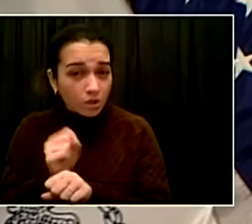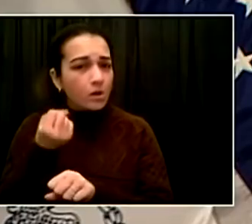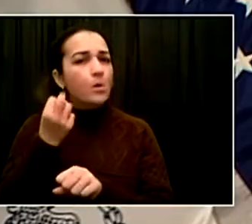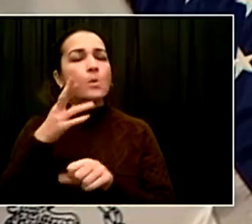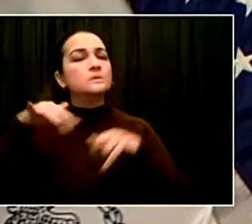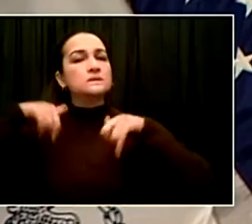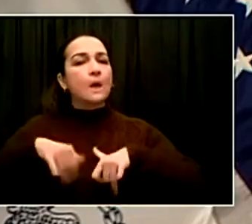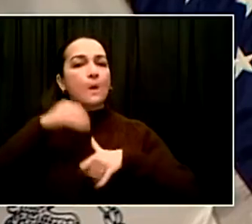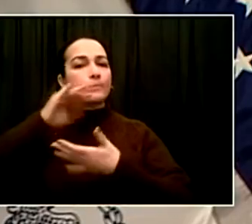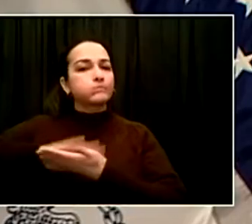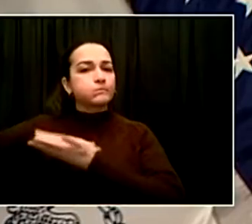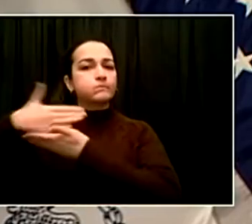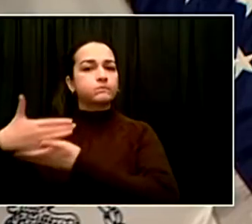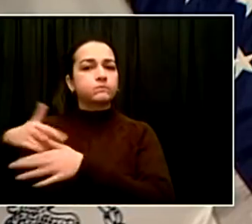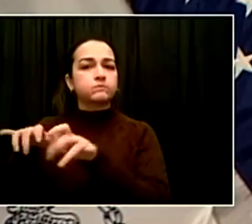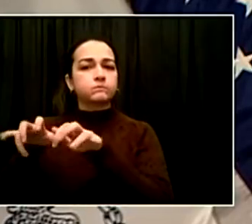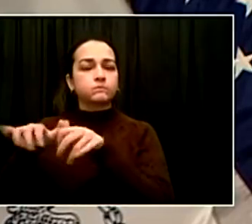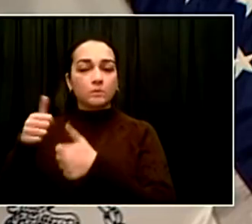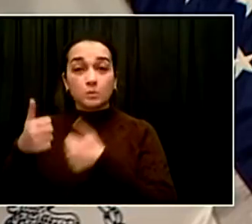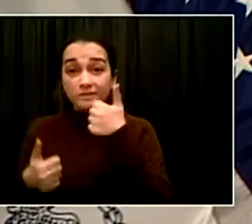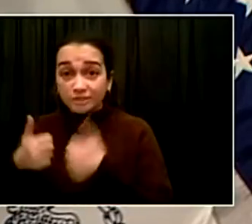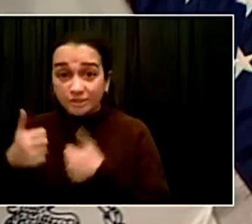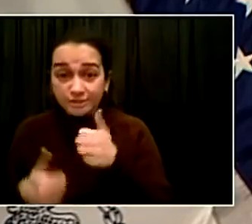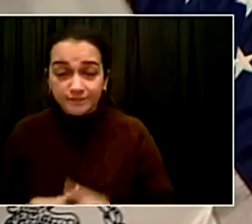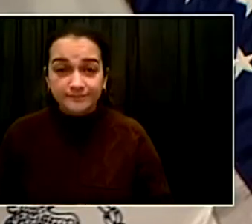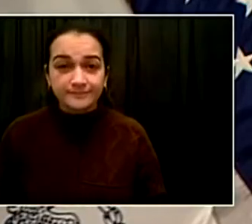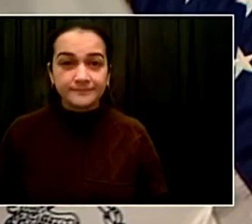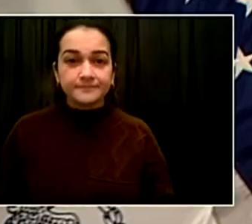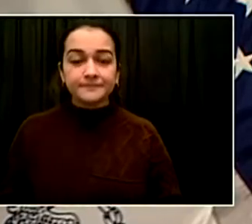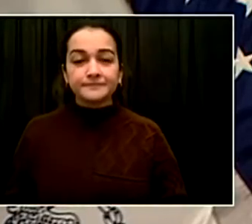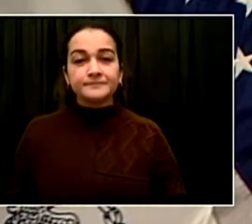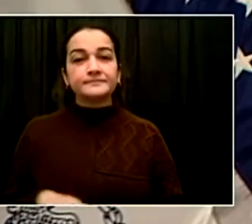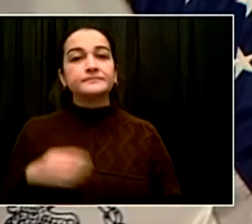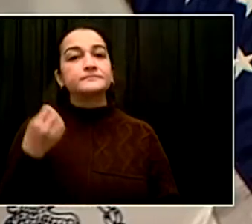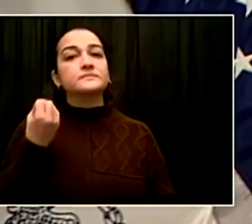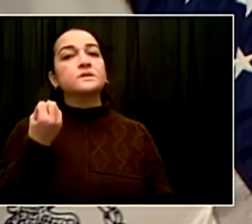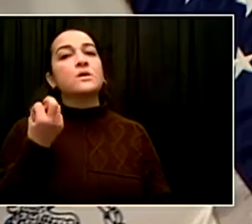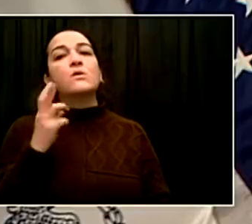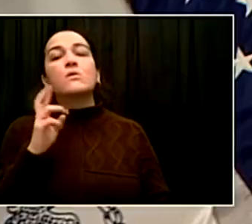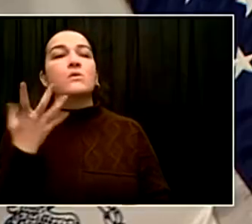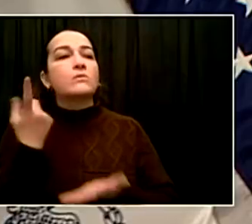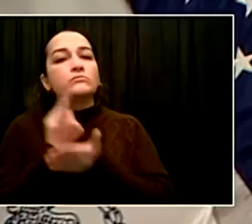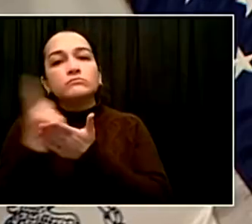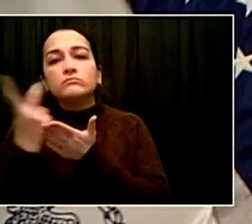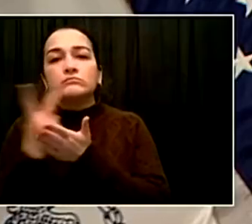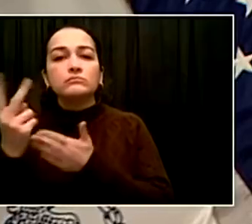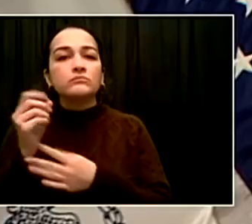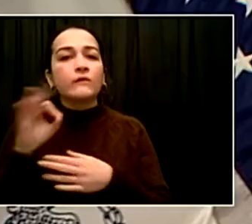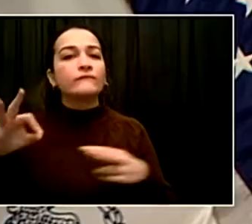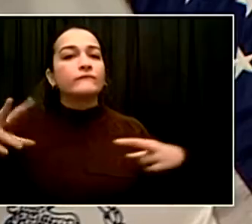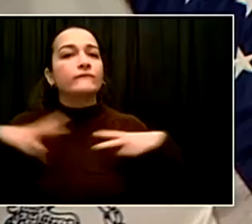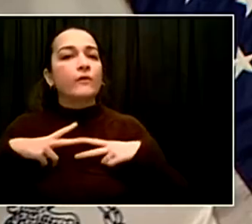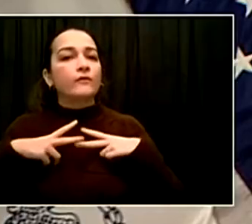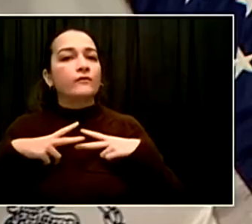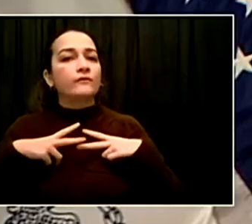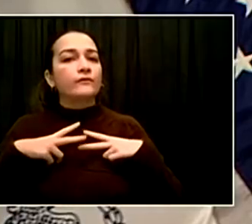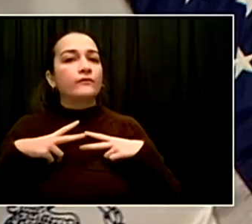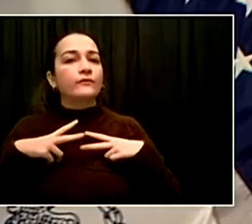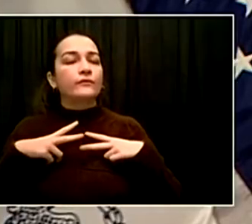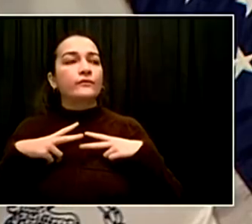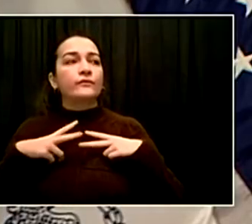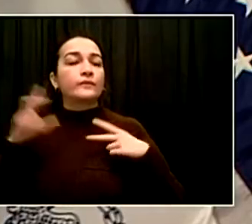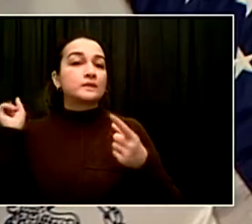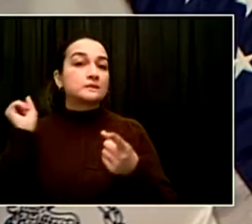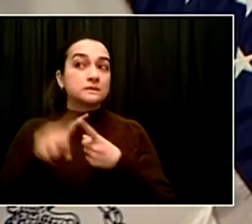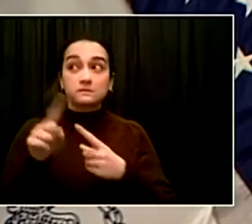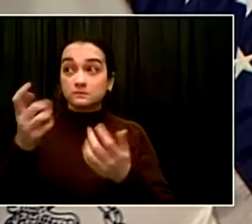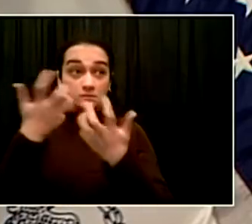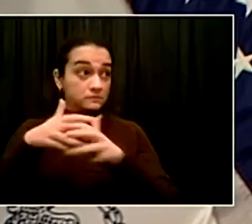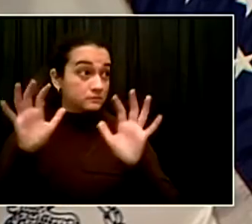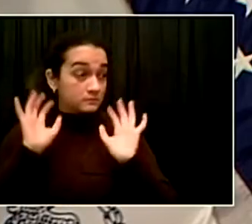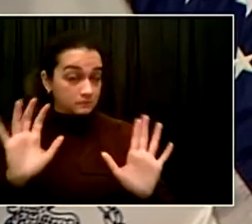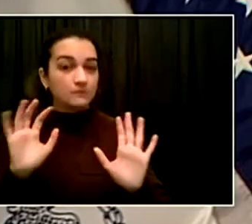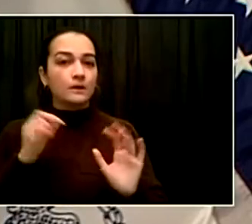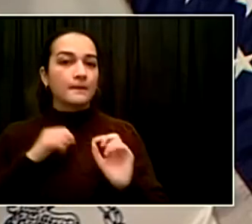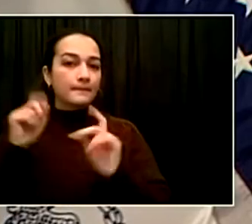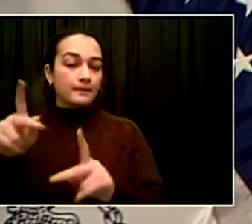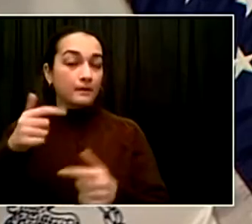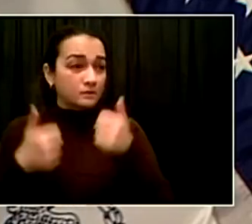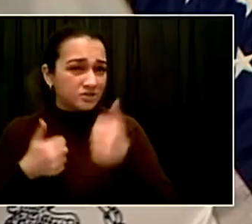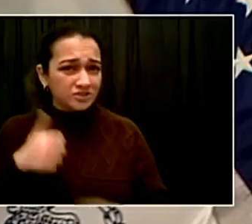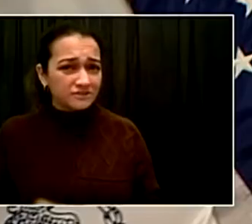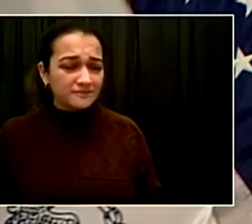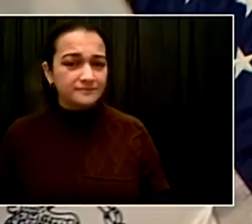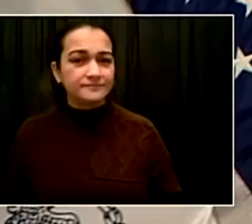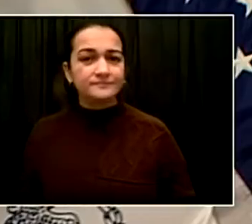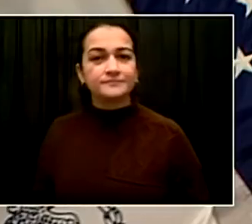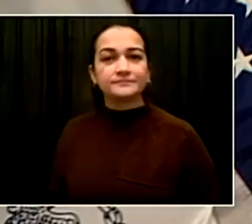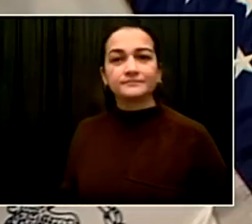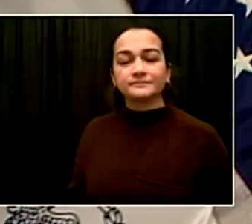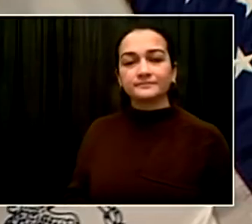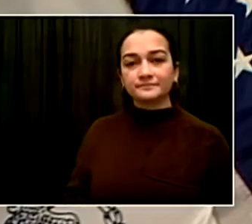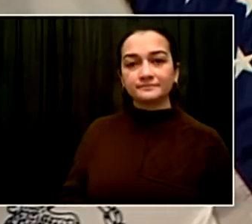SAID PREVIOUSLY REMOTE WORK IS